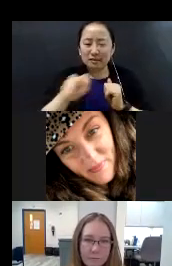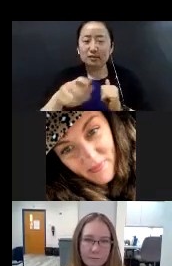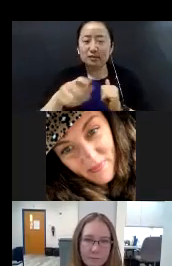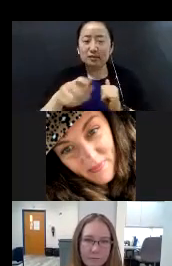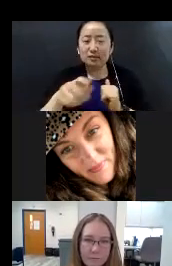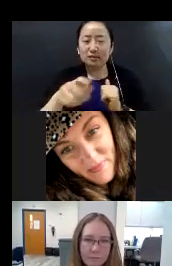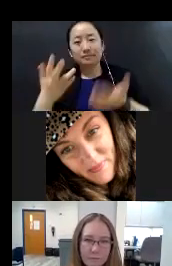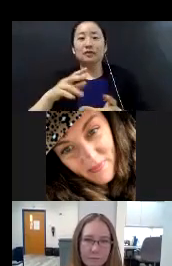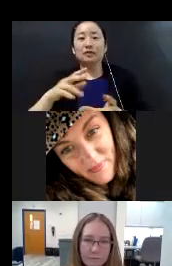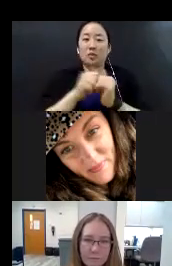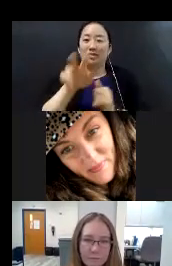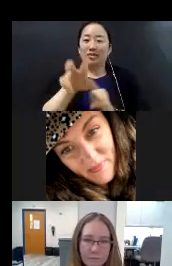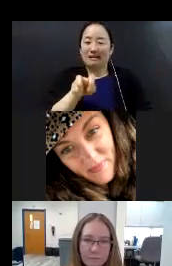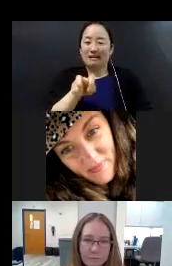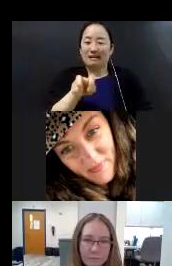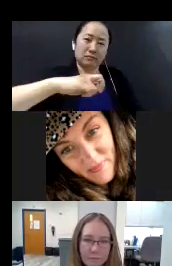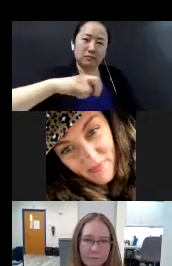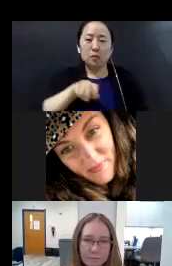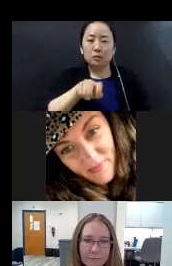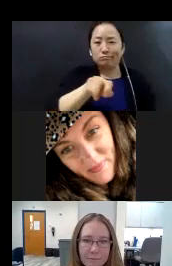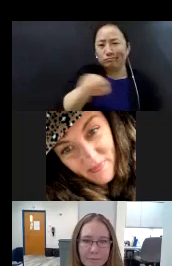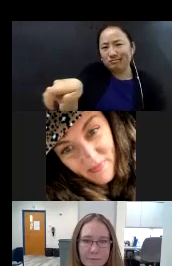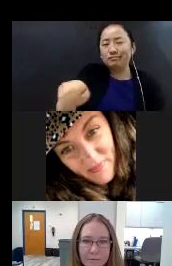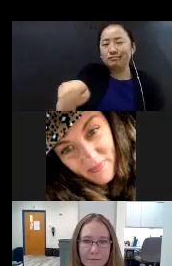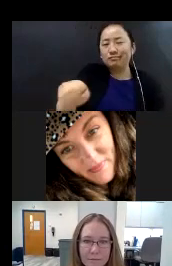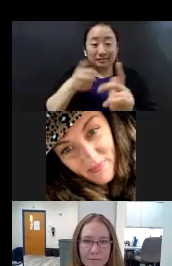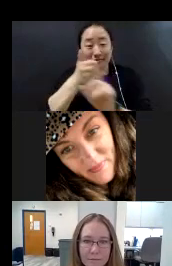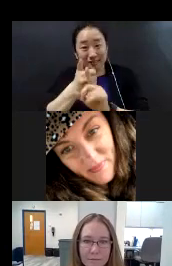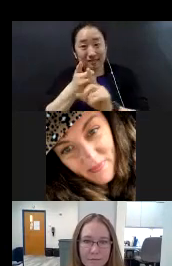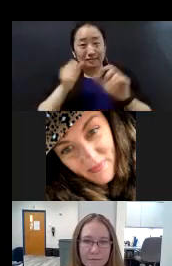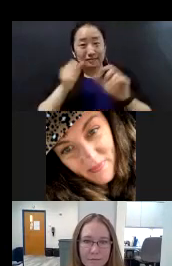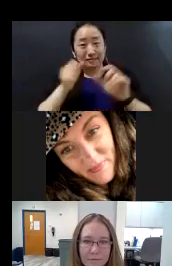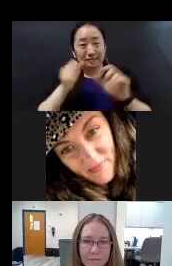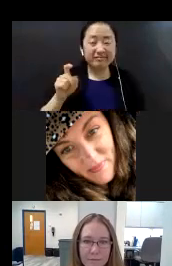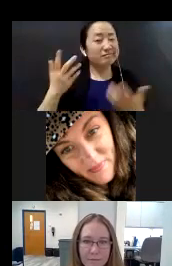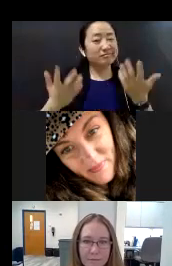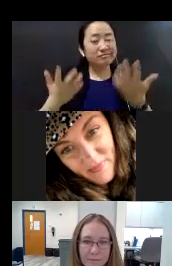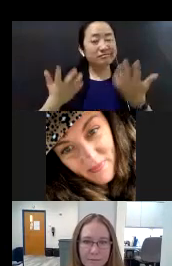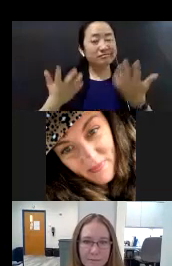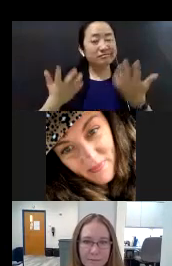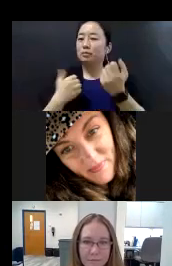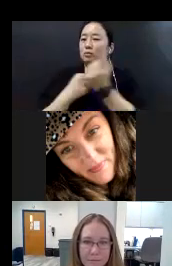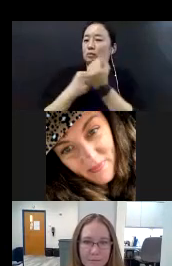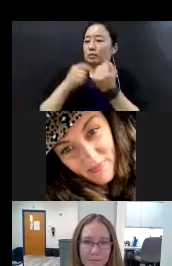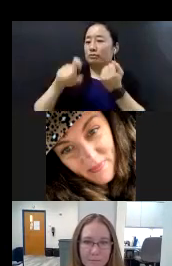THOSE HARD TURNS BACK AND FORTH.